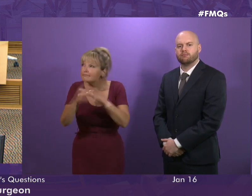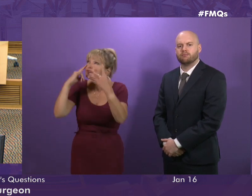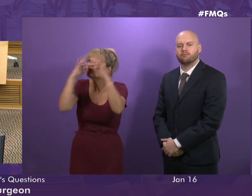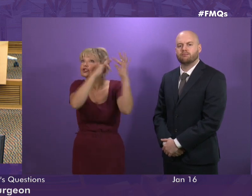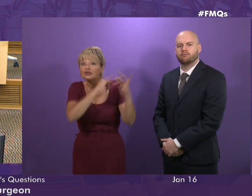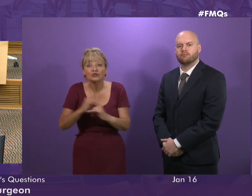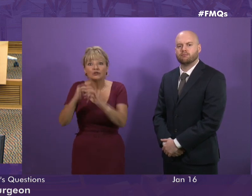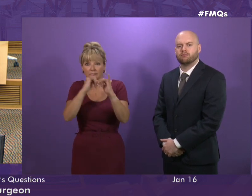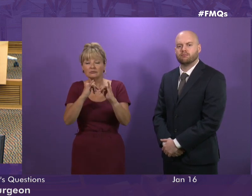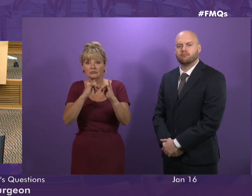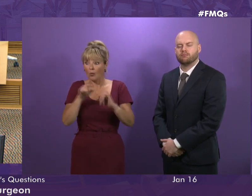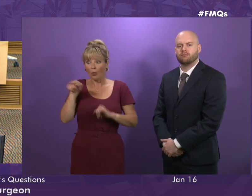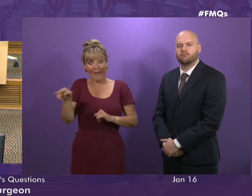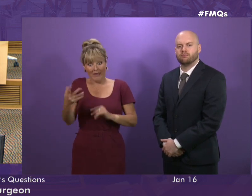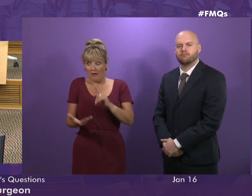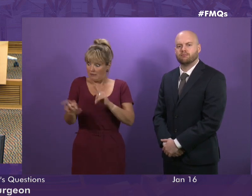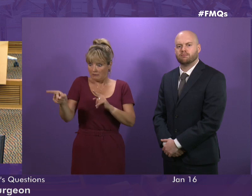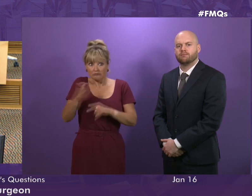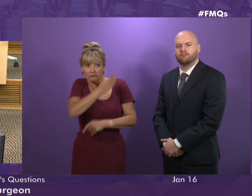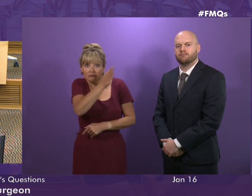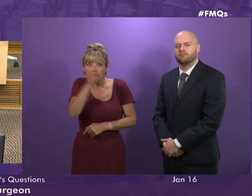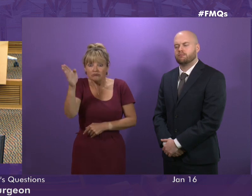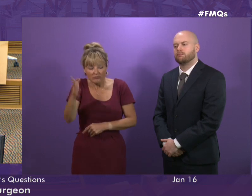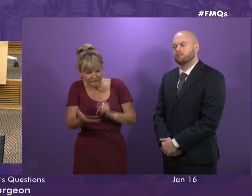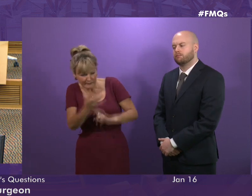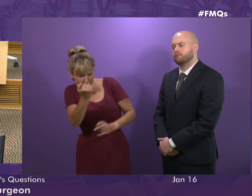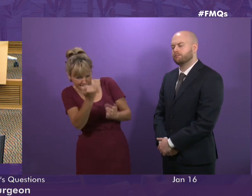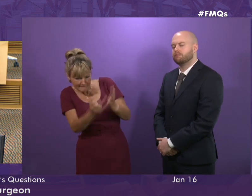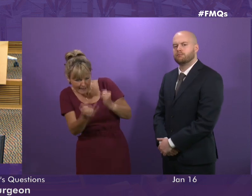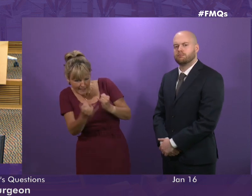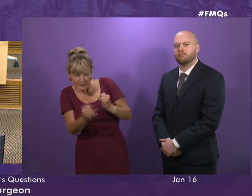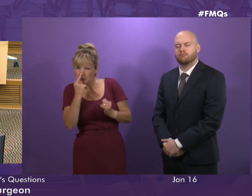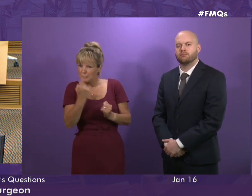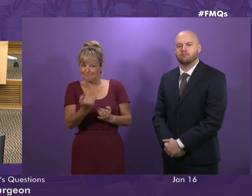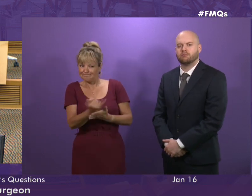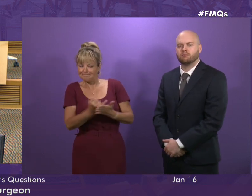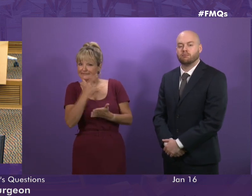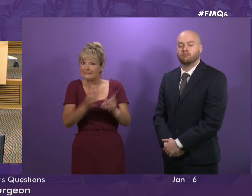When it does that job and finds failings—we had issues raised in that regard last week—it